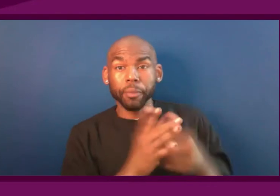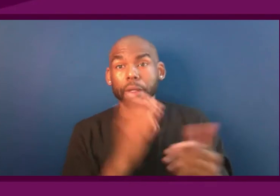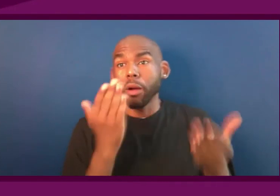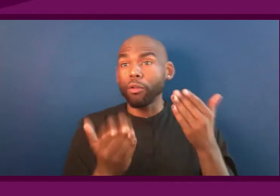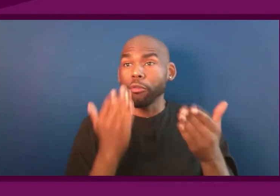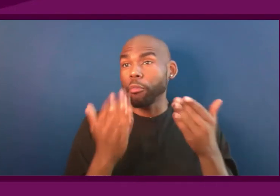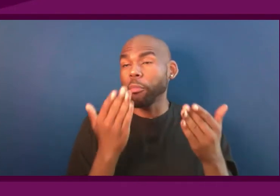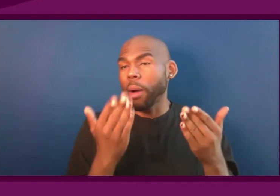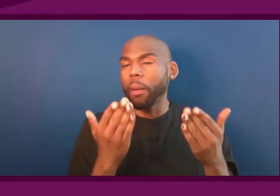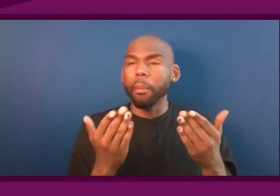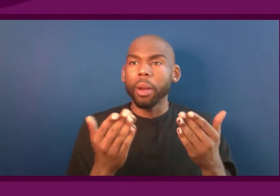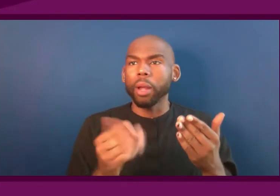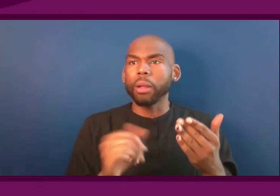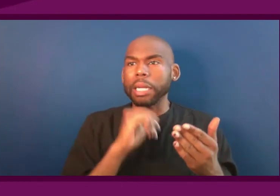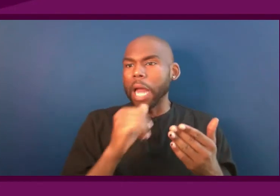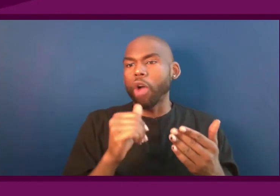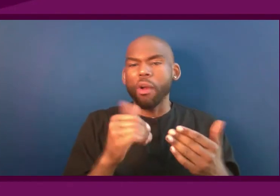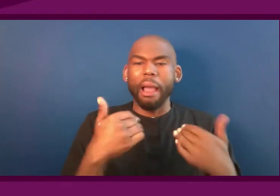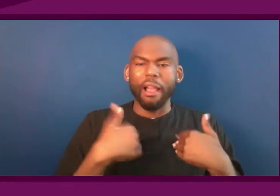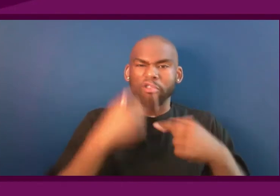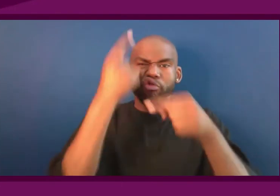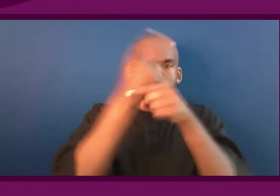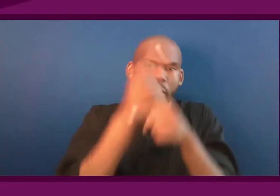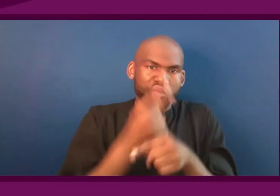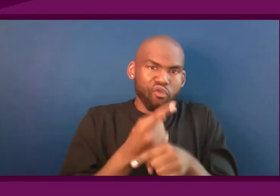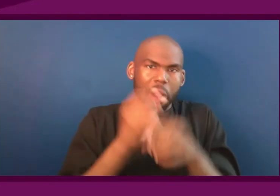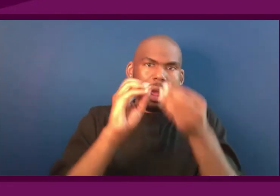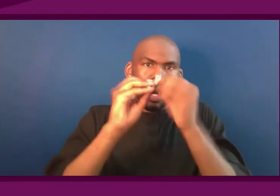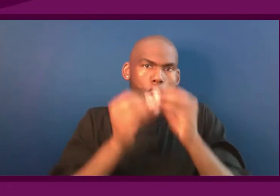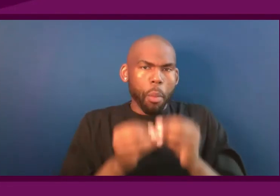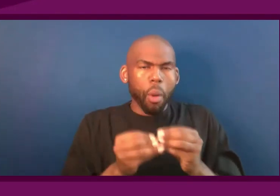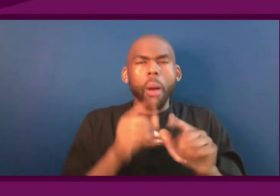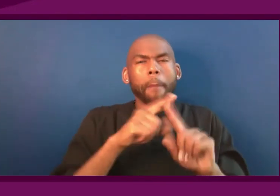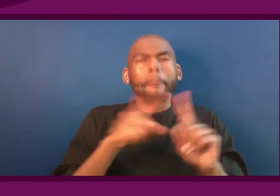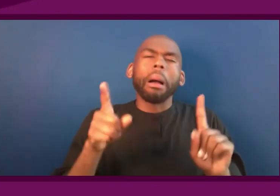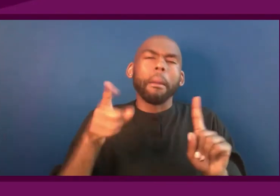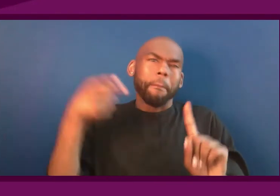in the world, which by the way is not true. Women are a majority, there are more women in the world